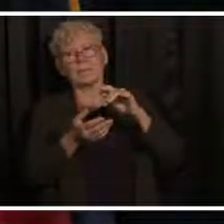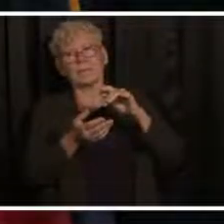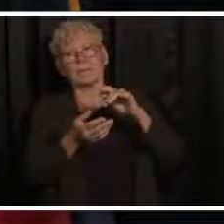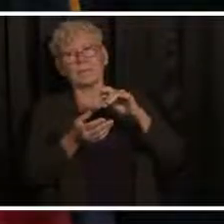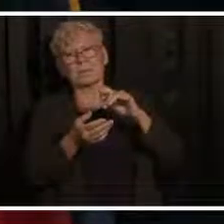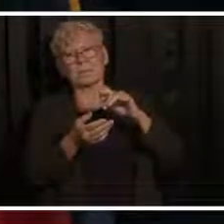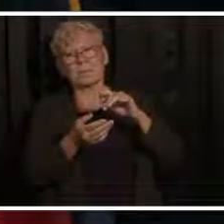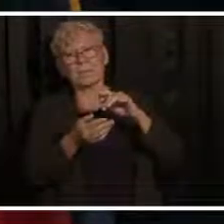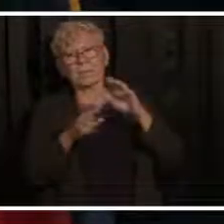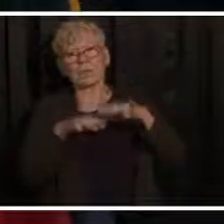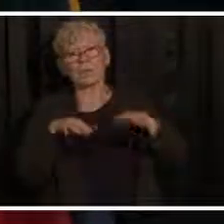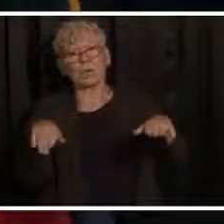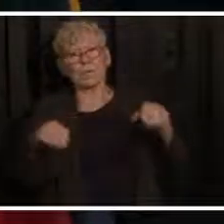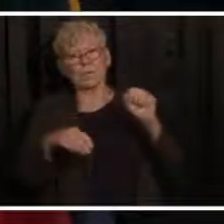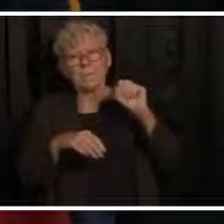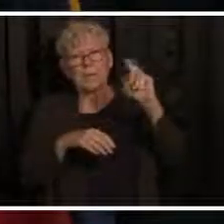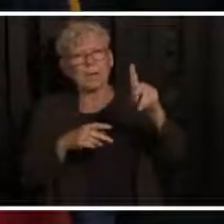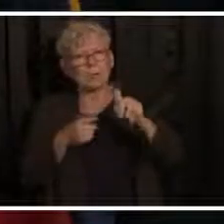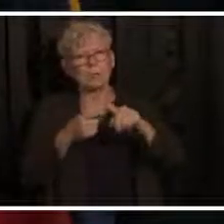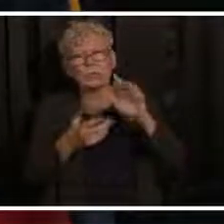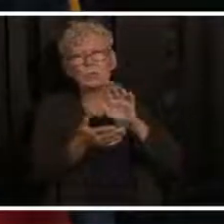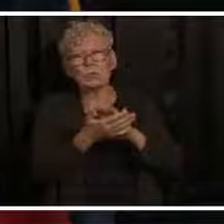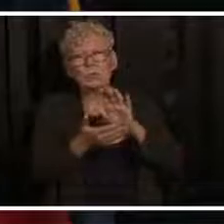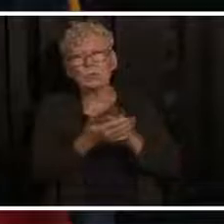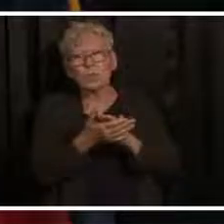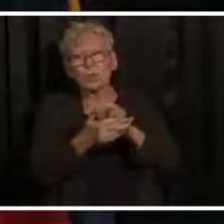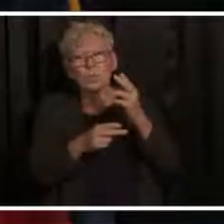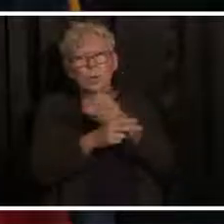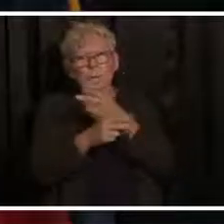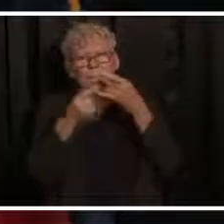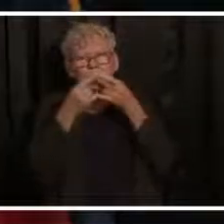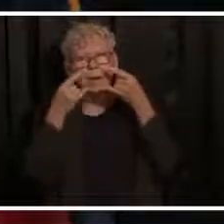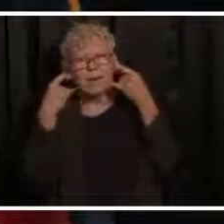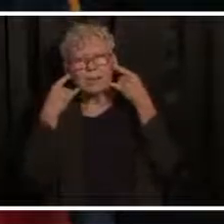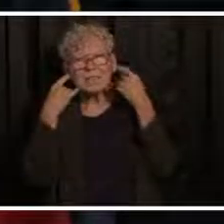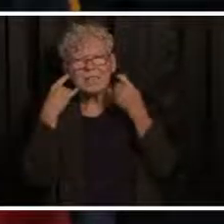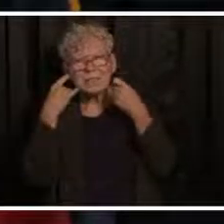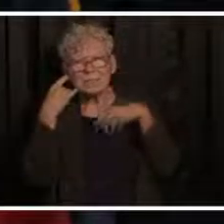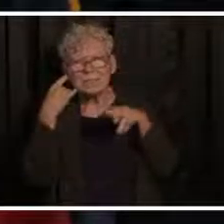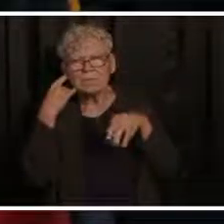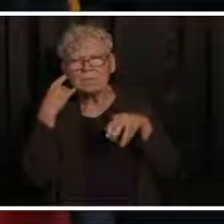personally, what you think about it and if that should be a decision left up to the independent school districts or